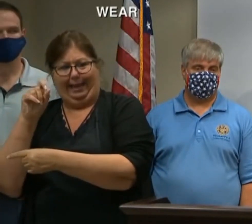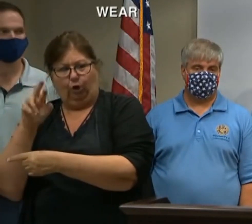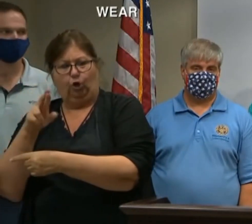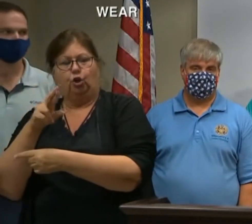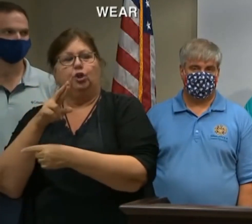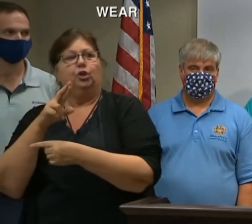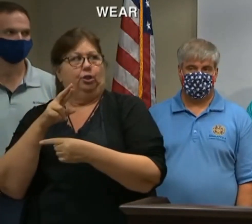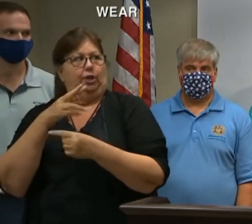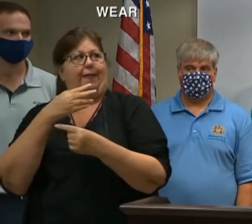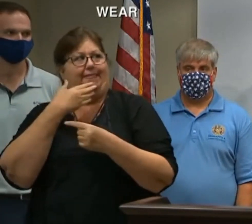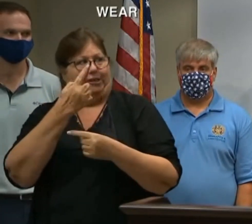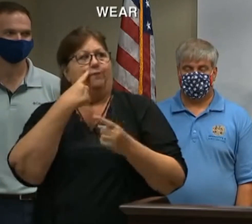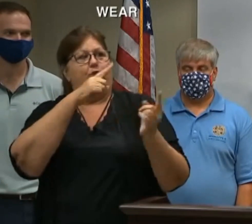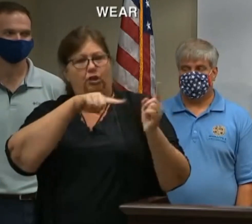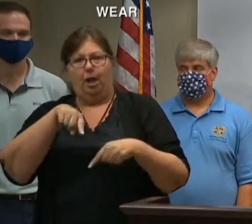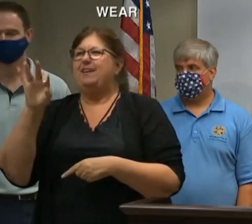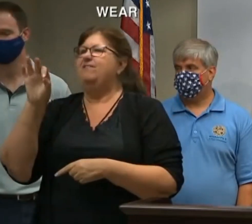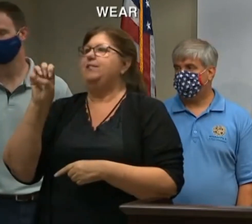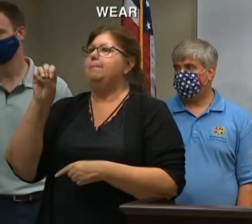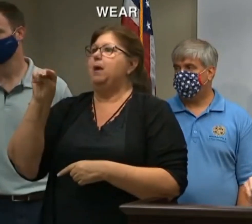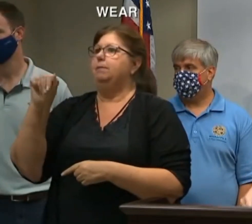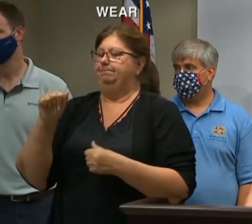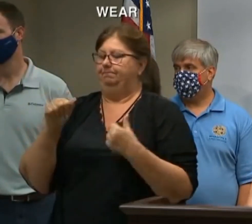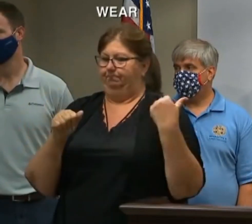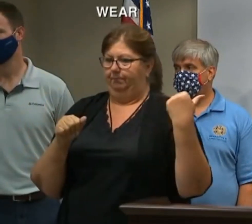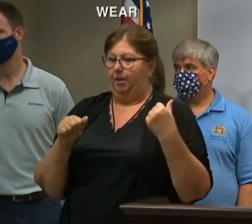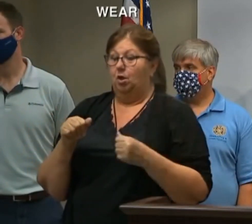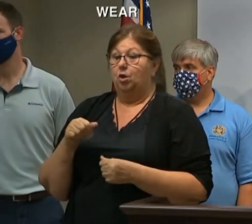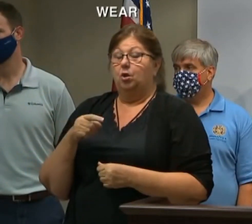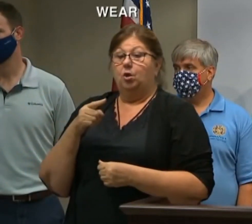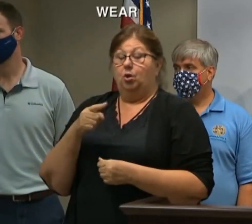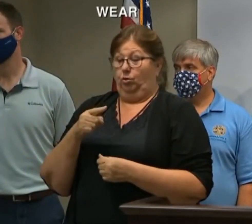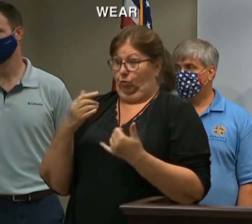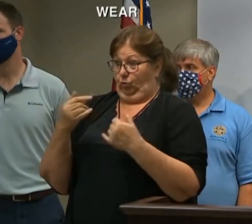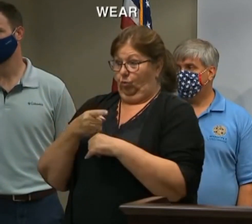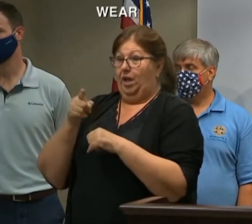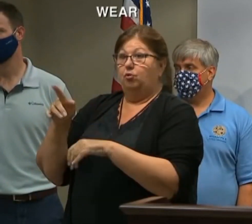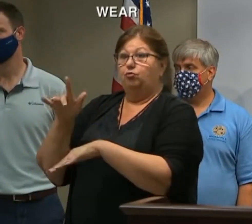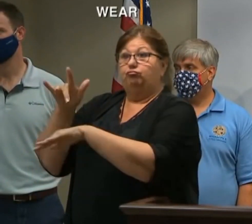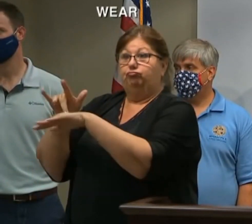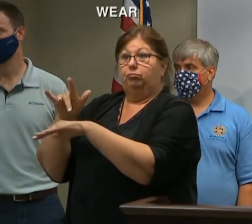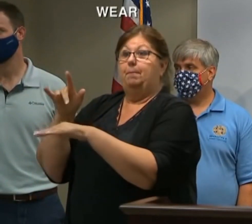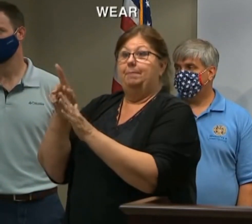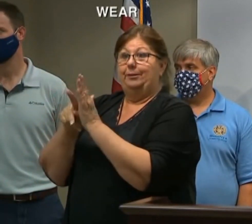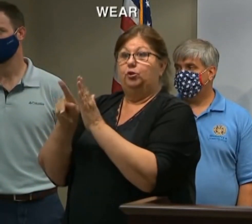account you all appreciate it uh you spent some time today on the pensacola bay bridge can you give us some of your